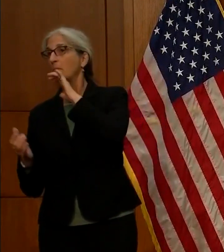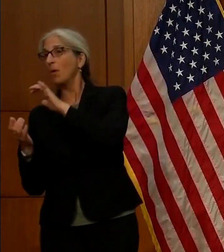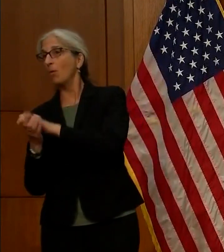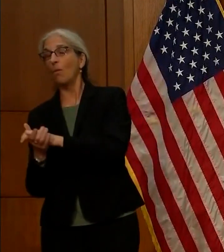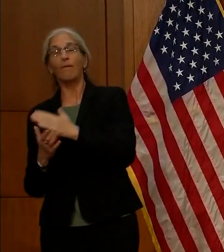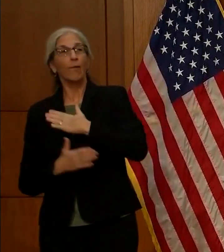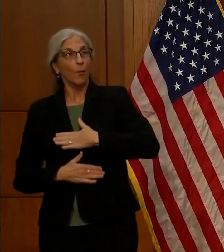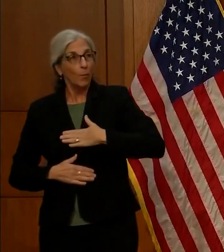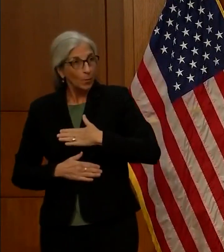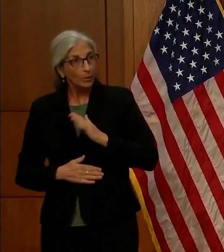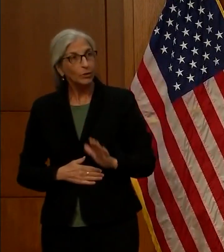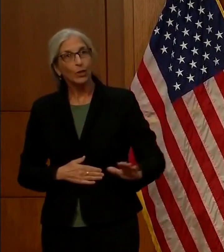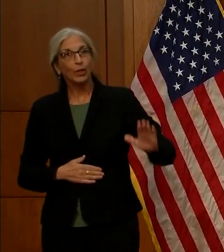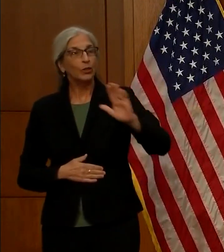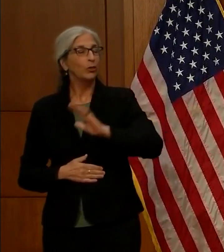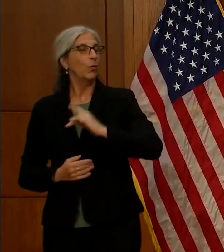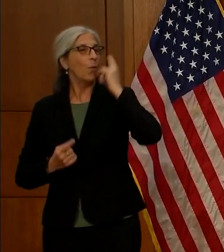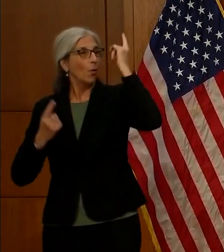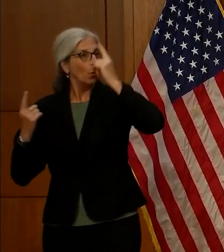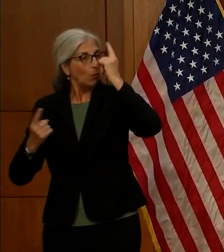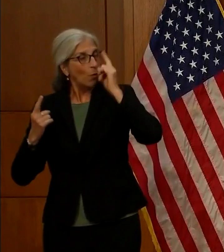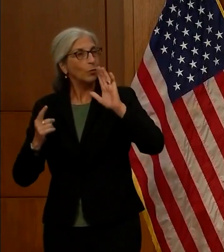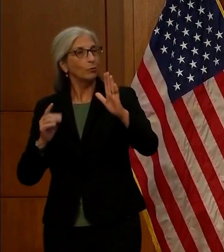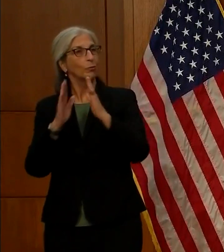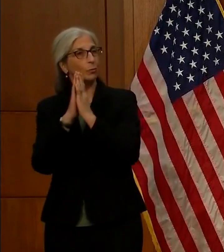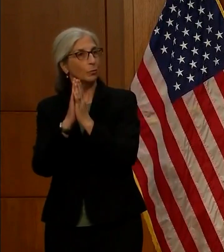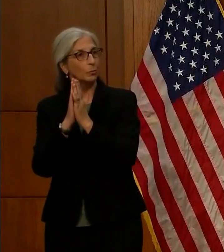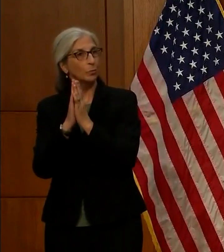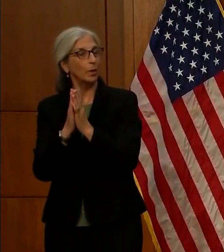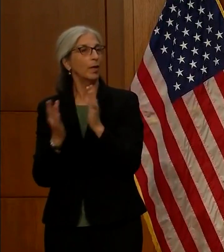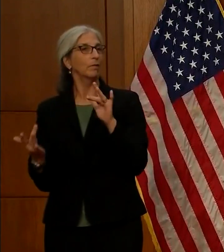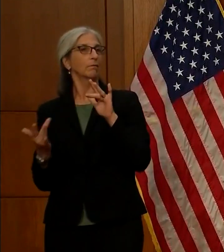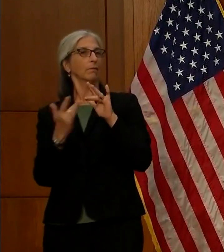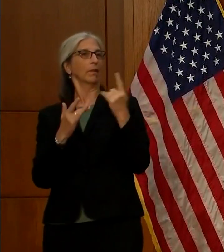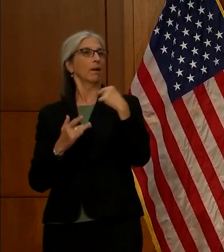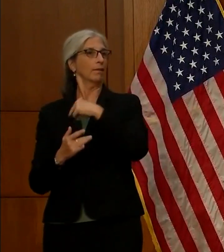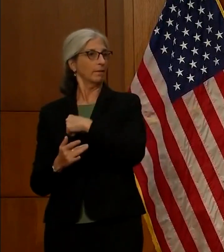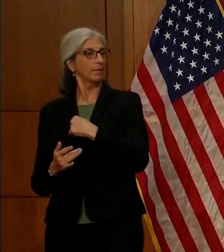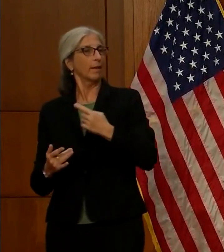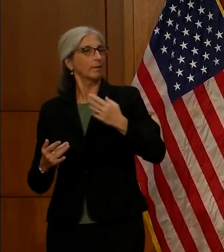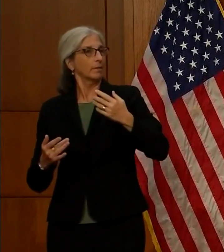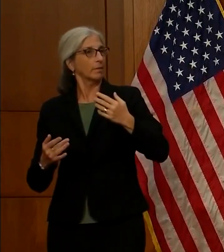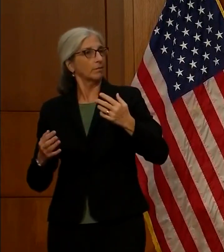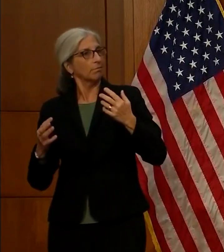PAM AND I SINCERELY APPRECIATE ALL THE- WELL WISHES AND THE